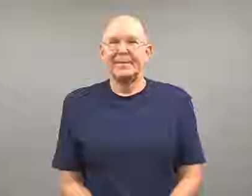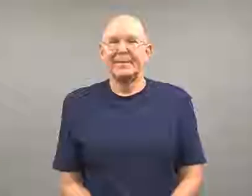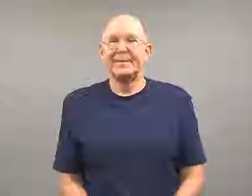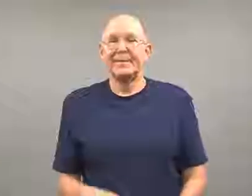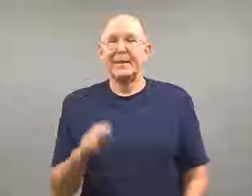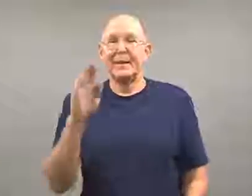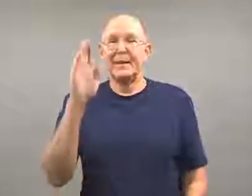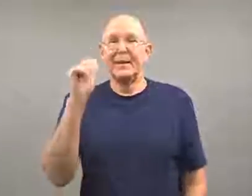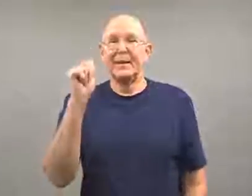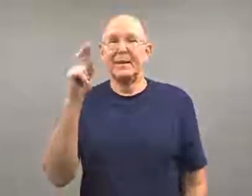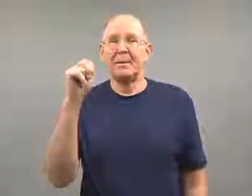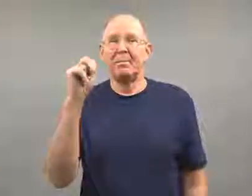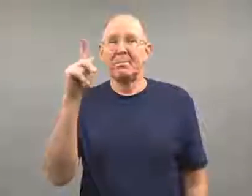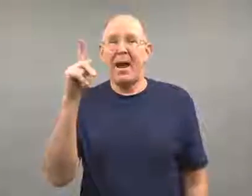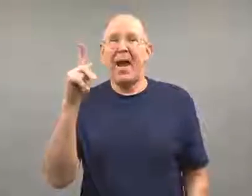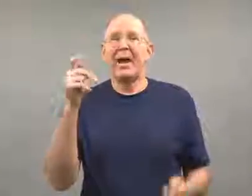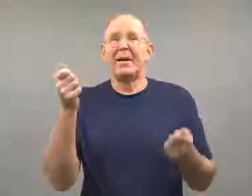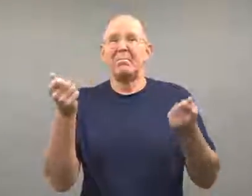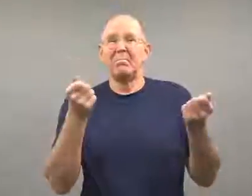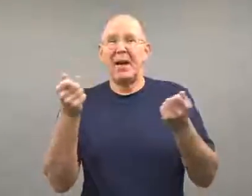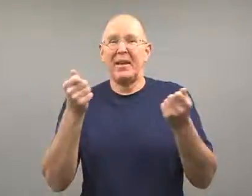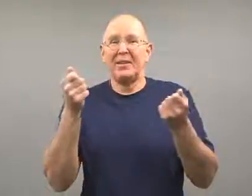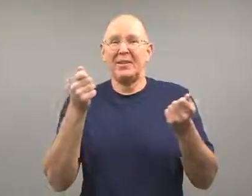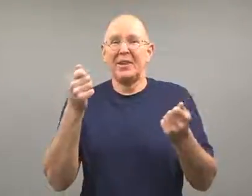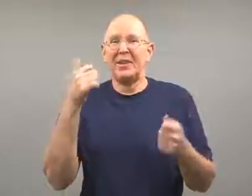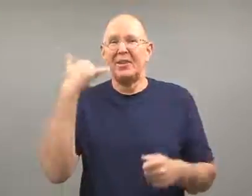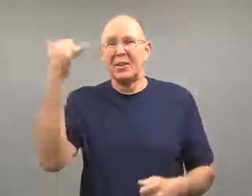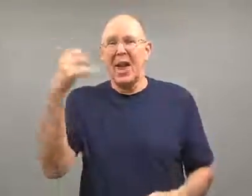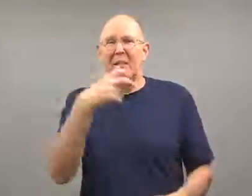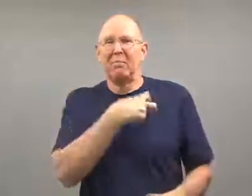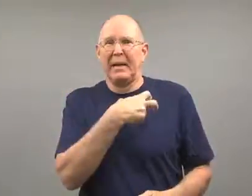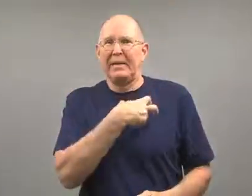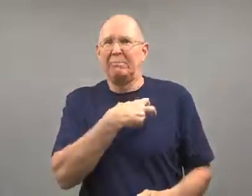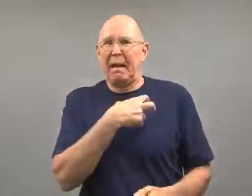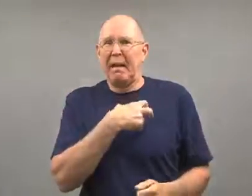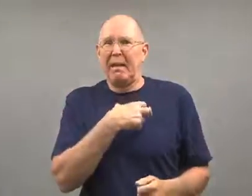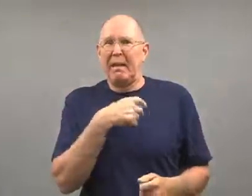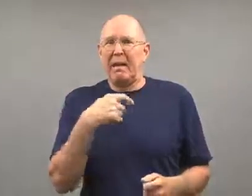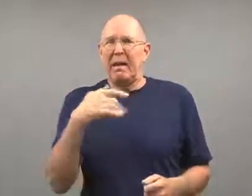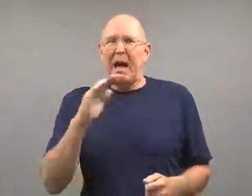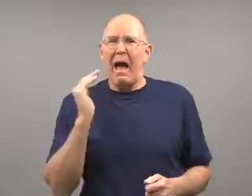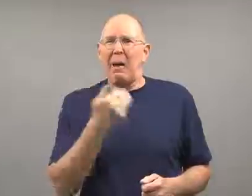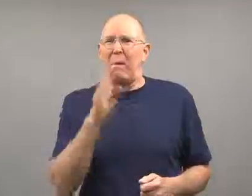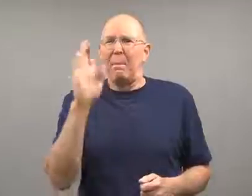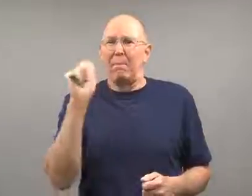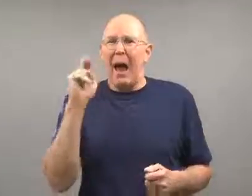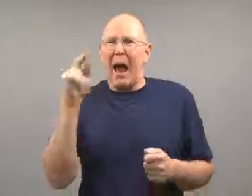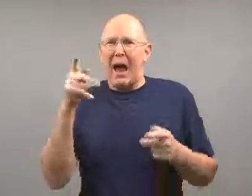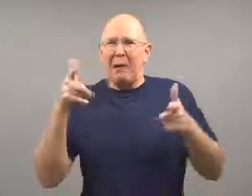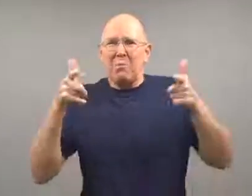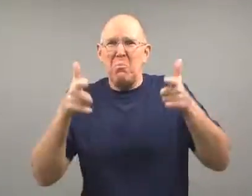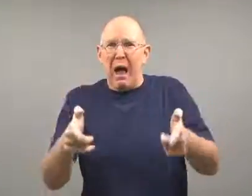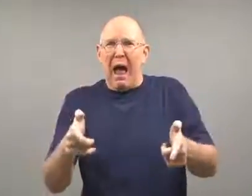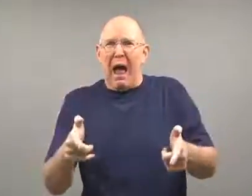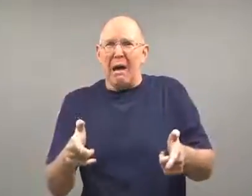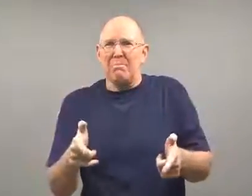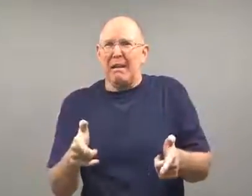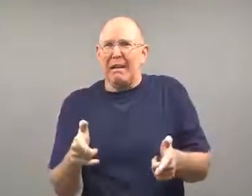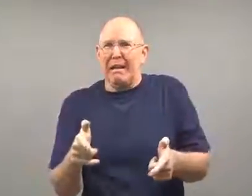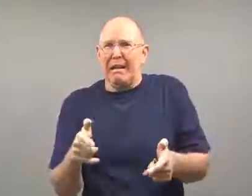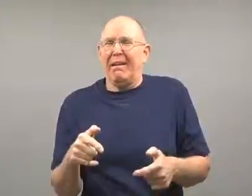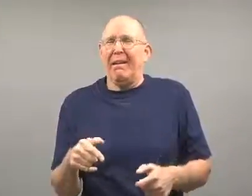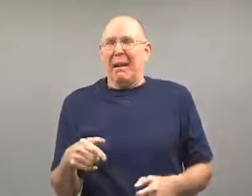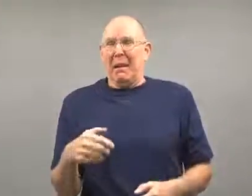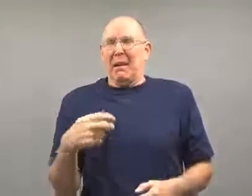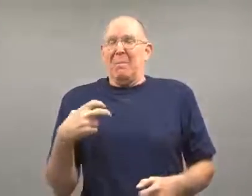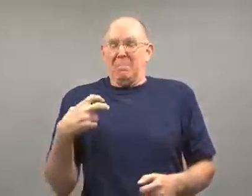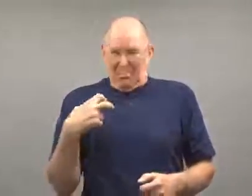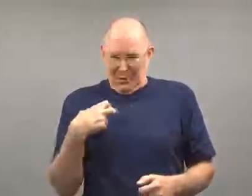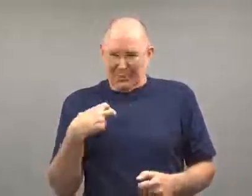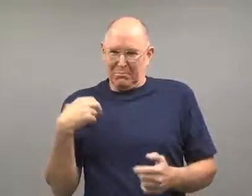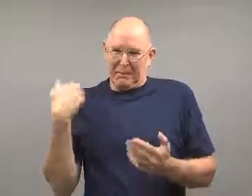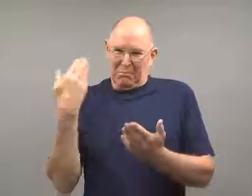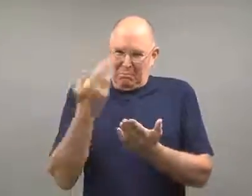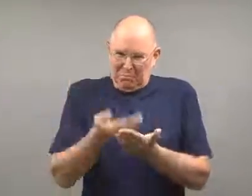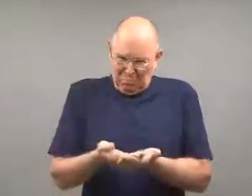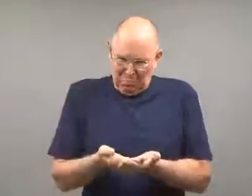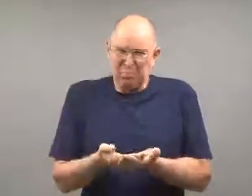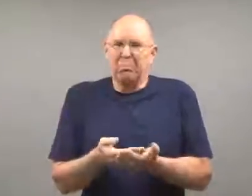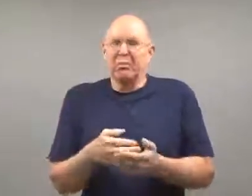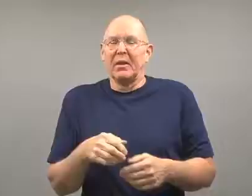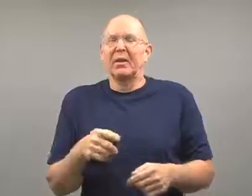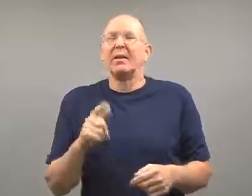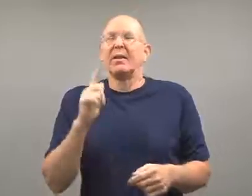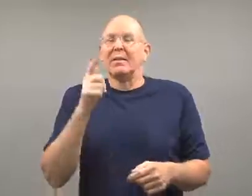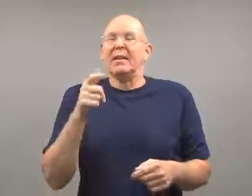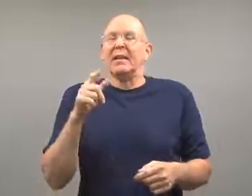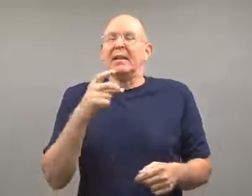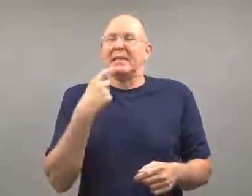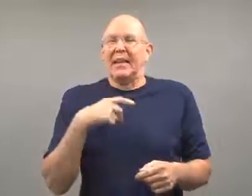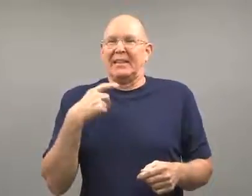A bank manager called the police and said, "Our bank was robbed!"